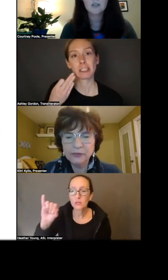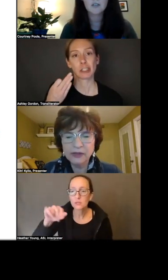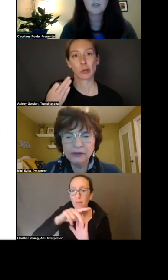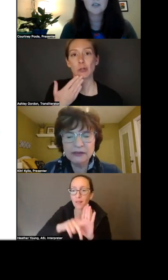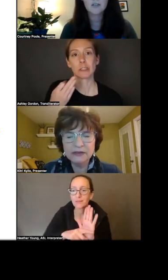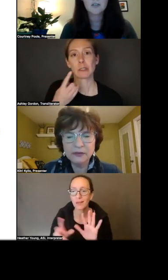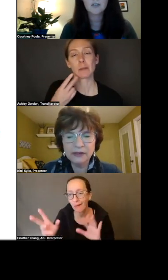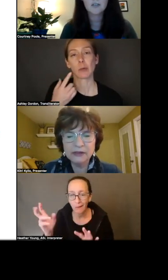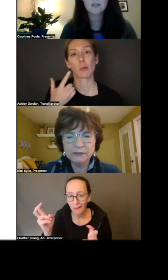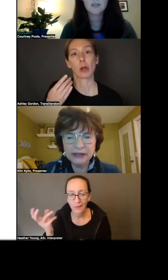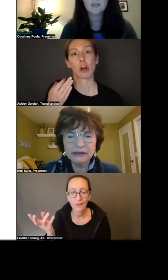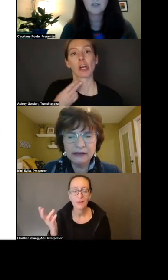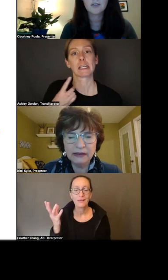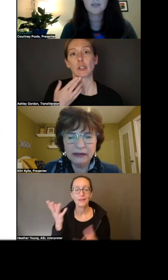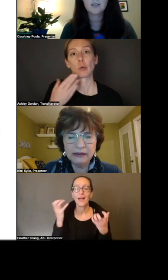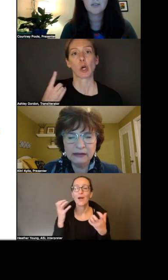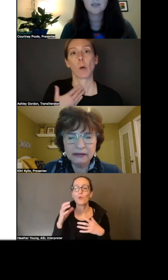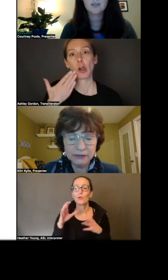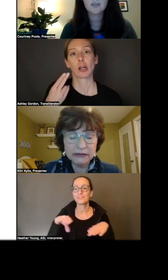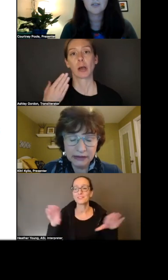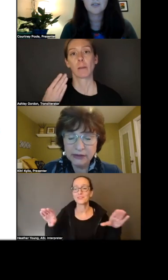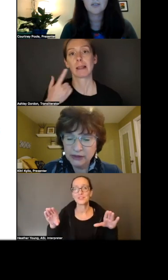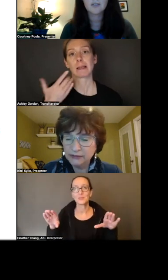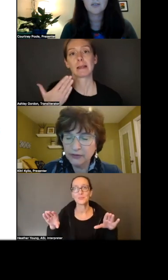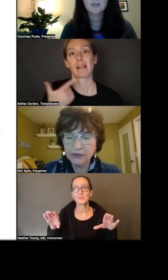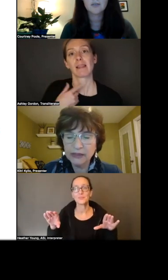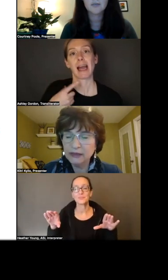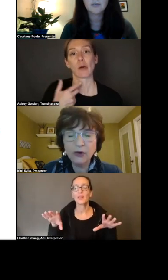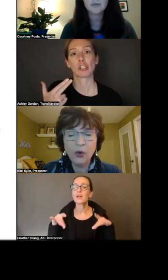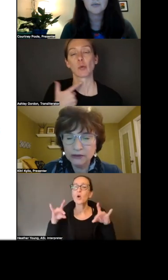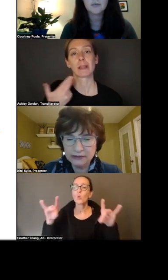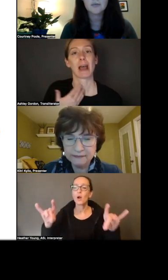We want our kids to acquire complete language without any holes.